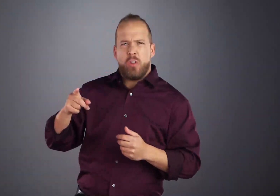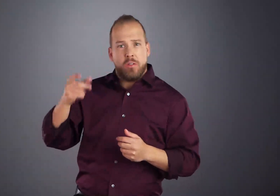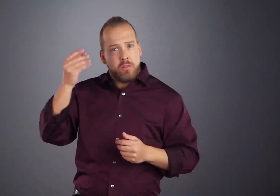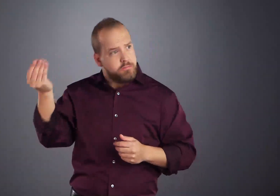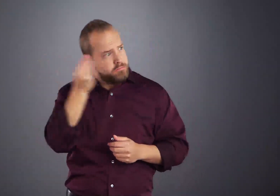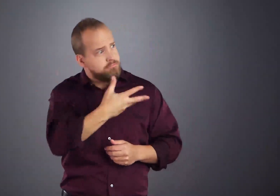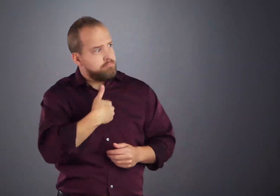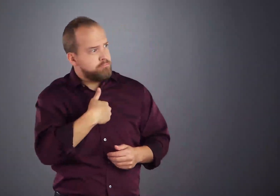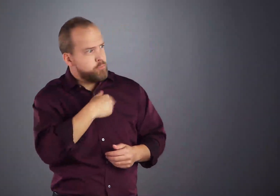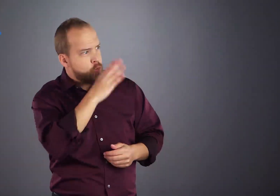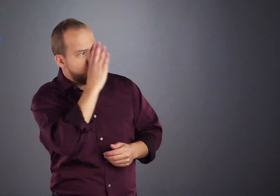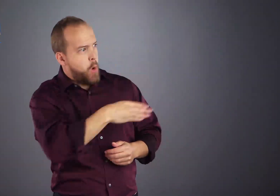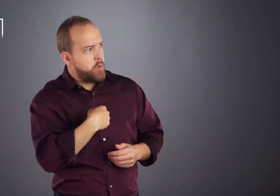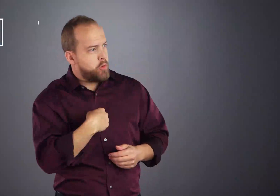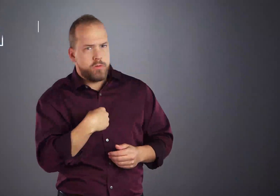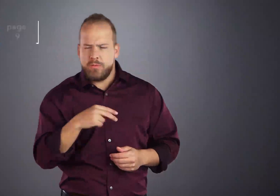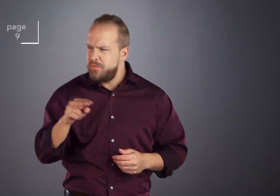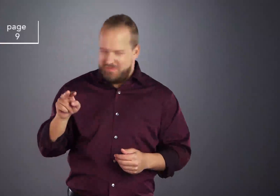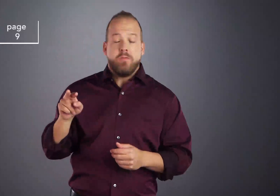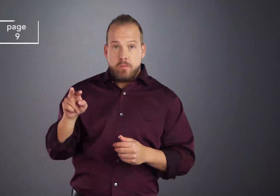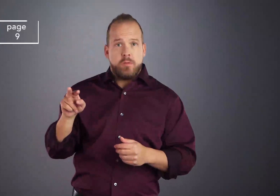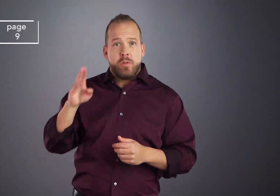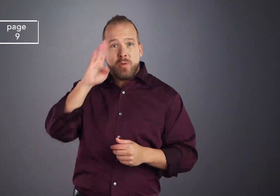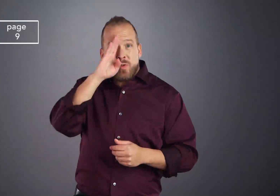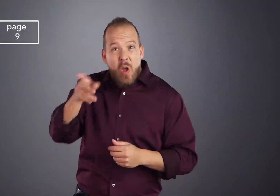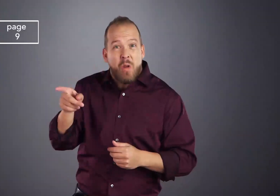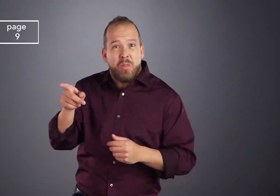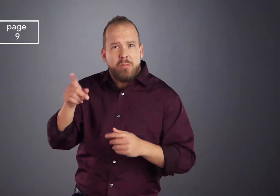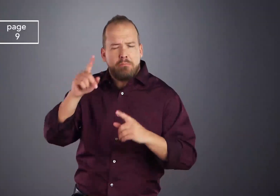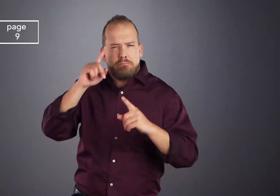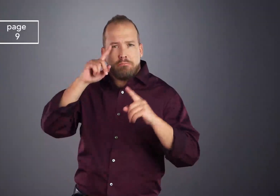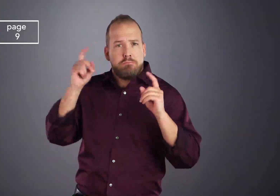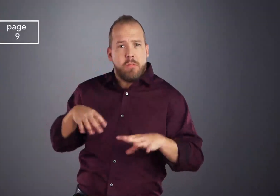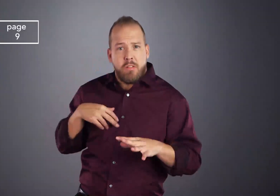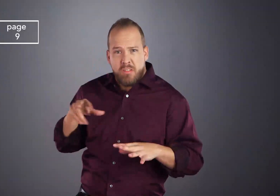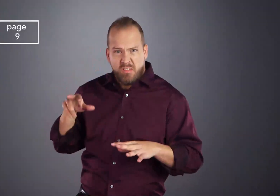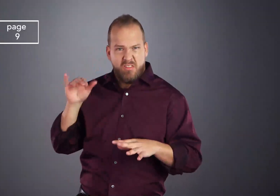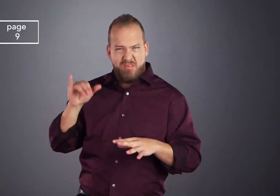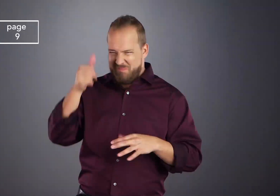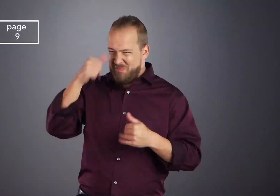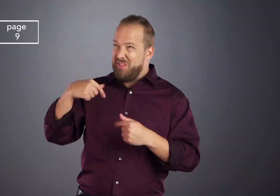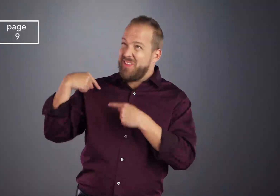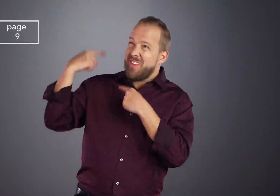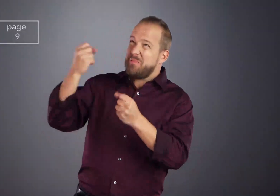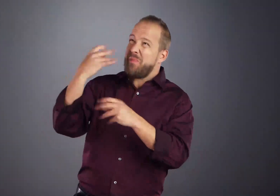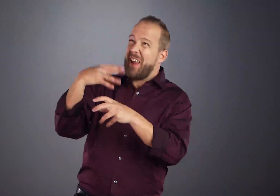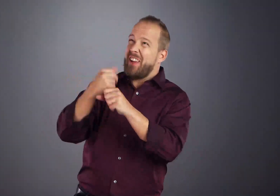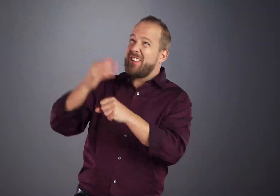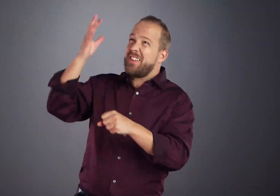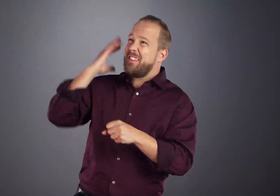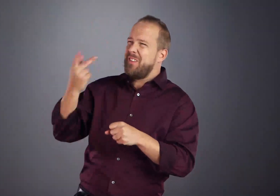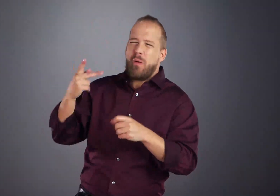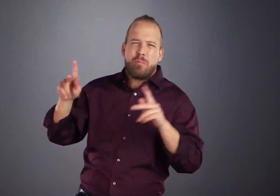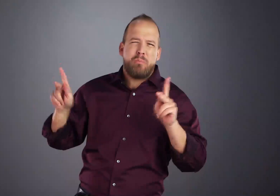He was sober. It was years since I could remember his coming to New York in that condition.